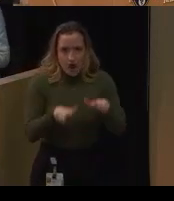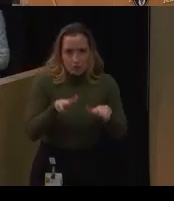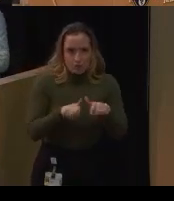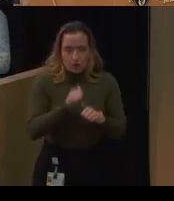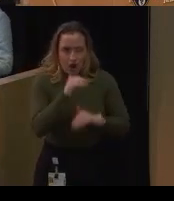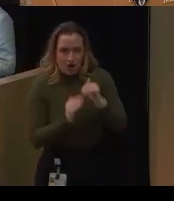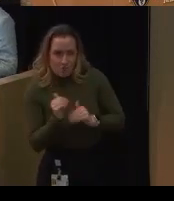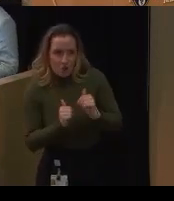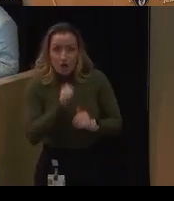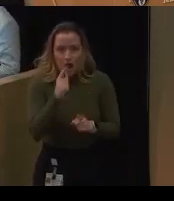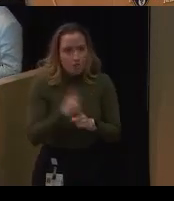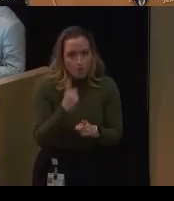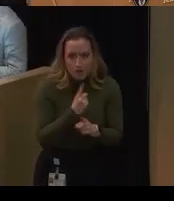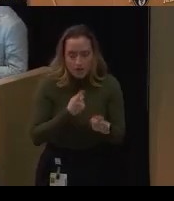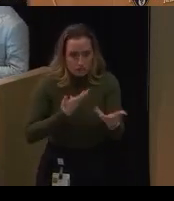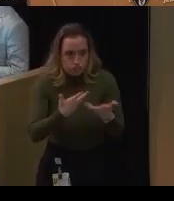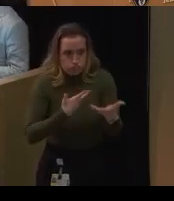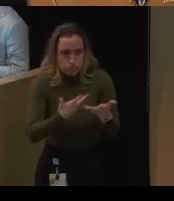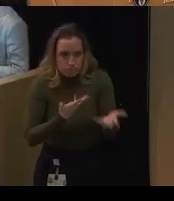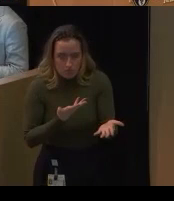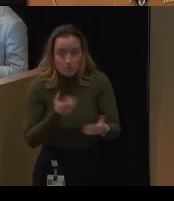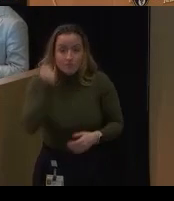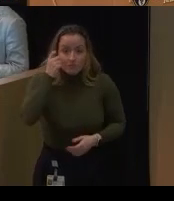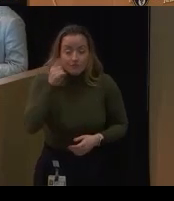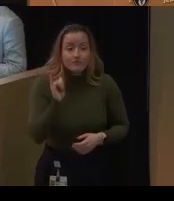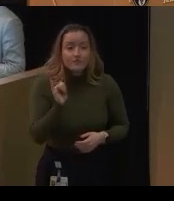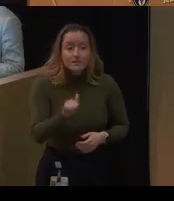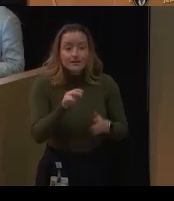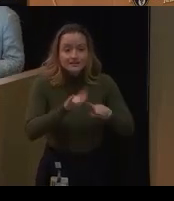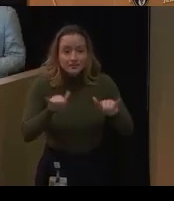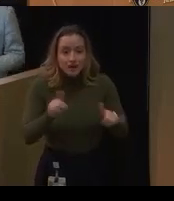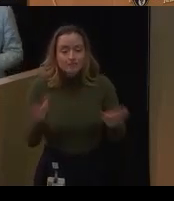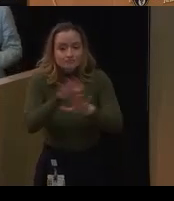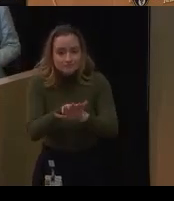situations which tap into a really rich Suite of social cognitive processes mental state